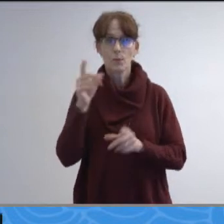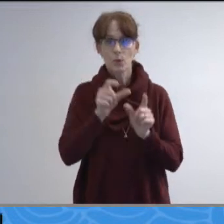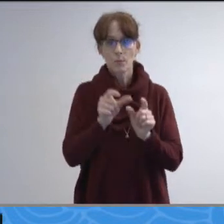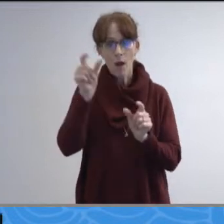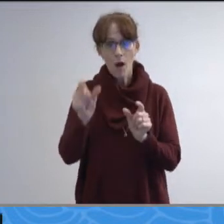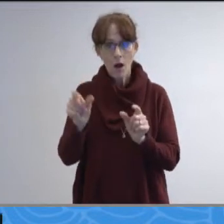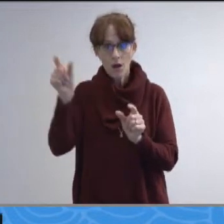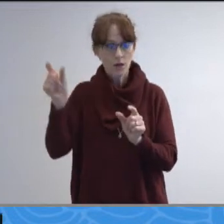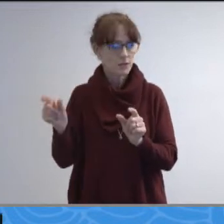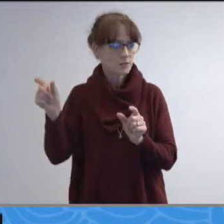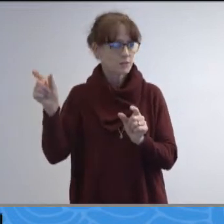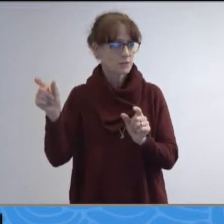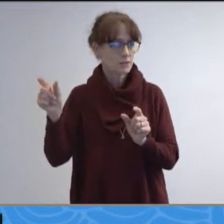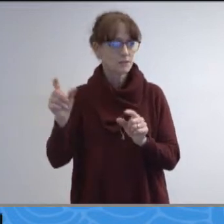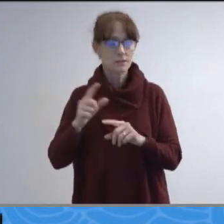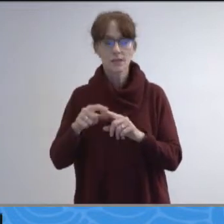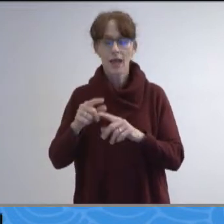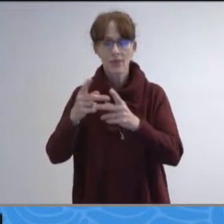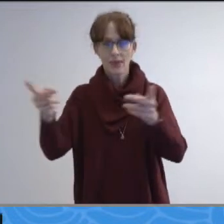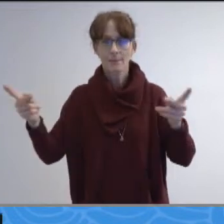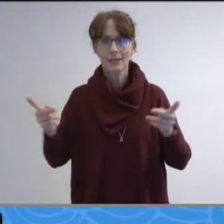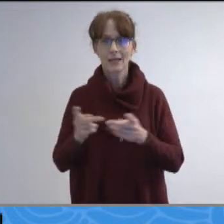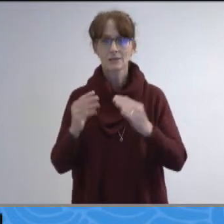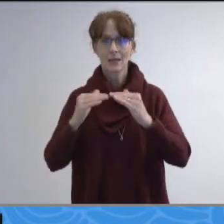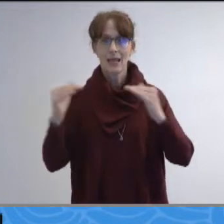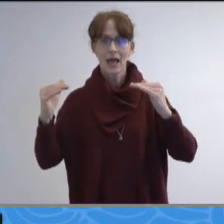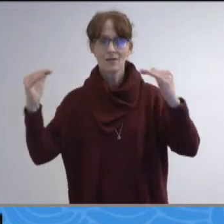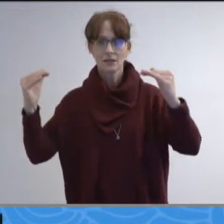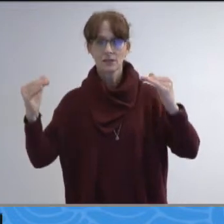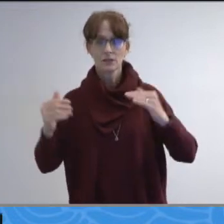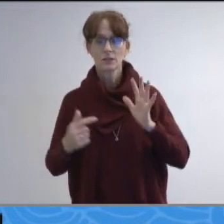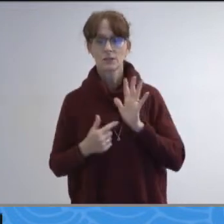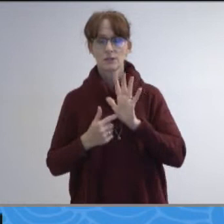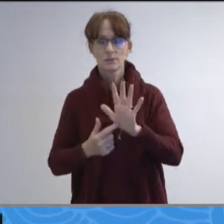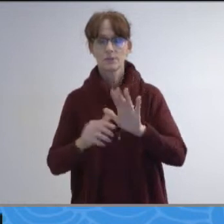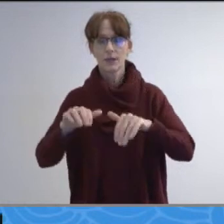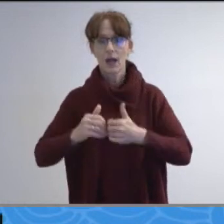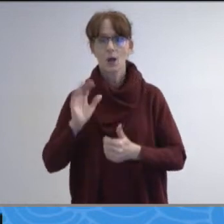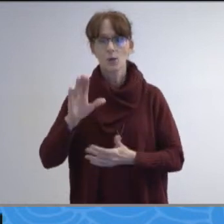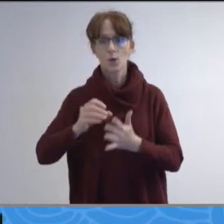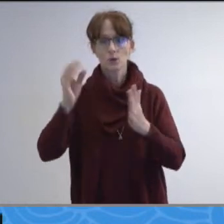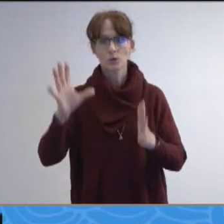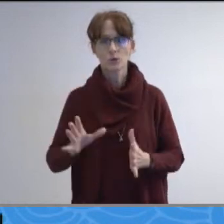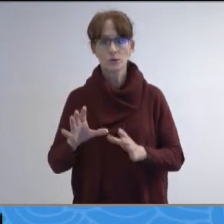and the corresponding placement levels indicate how your student performed